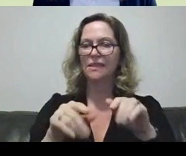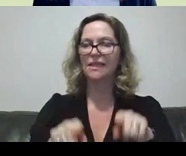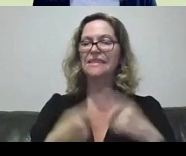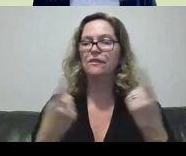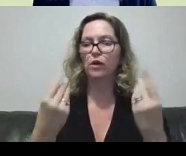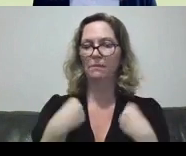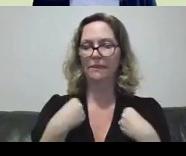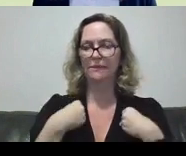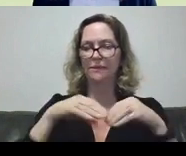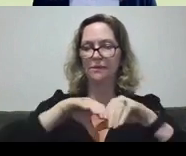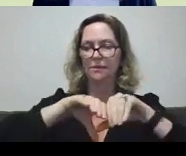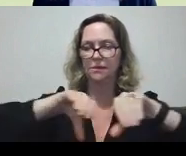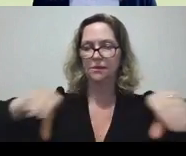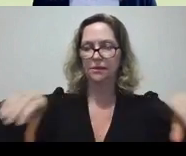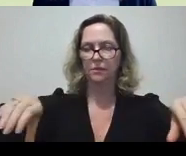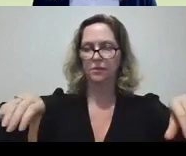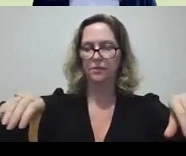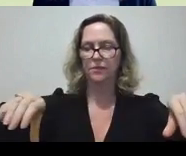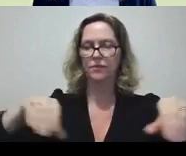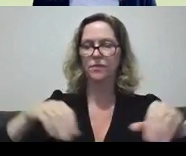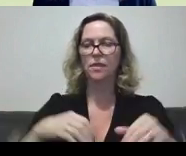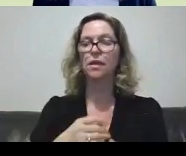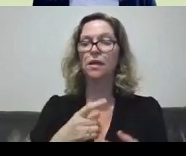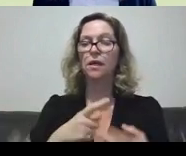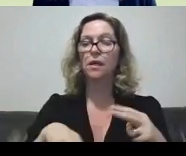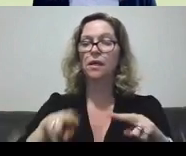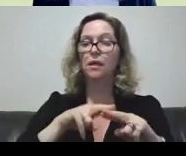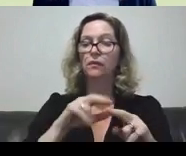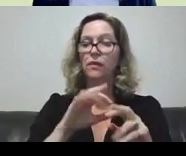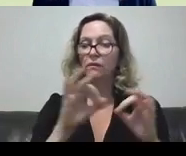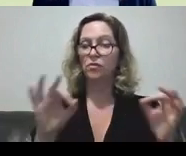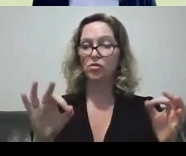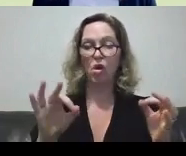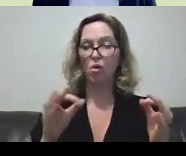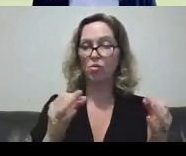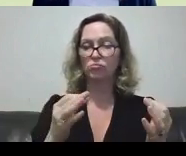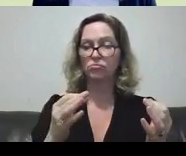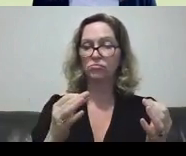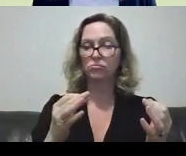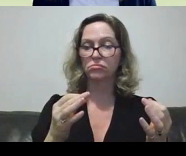are not funded for a CoS, it's not in your plan, it's important to